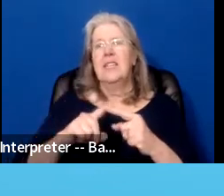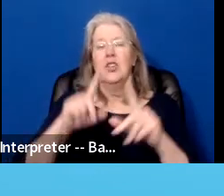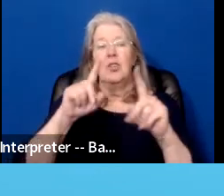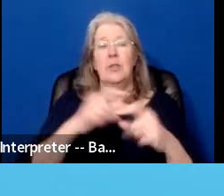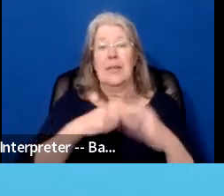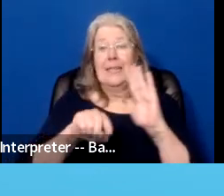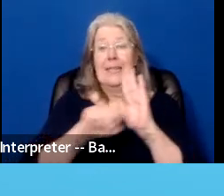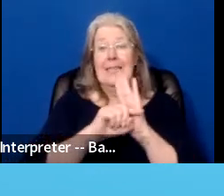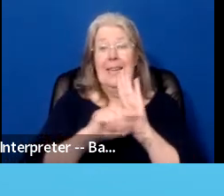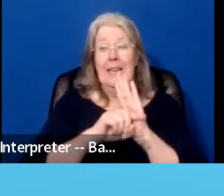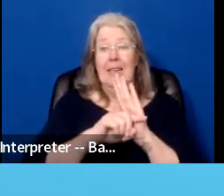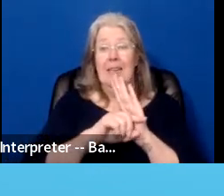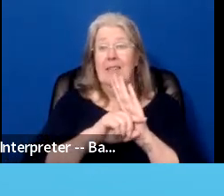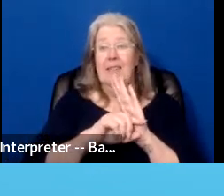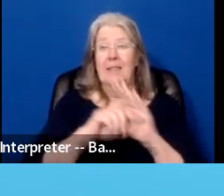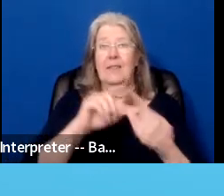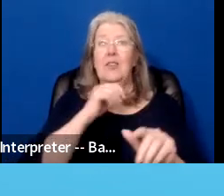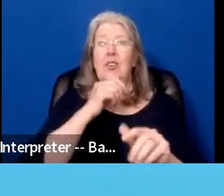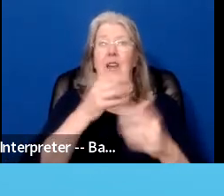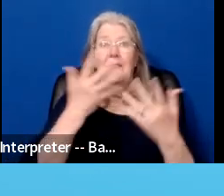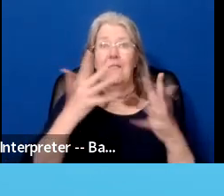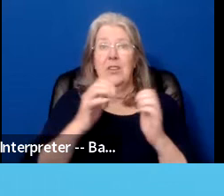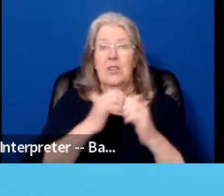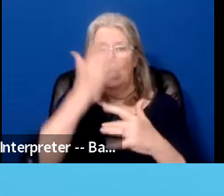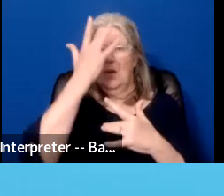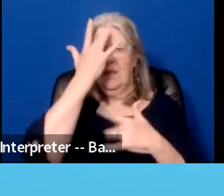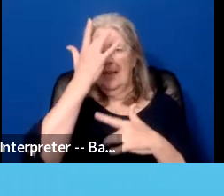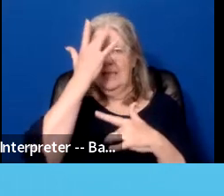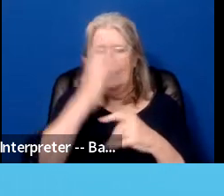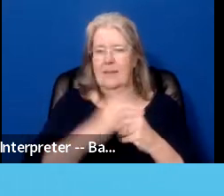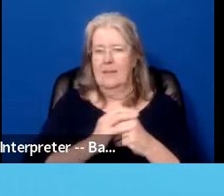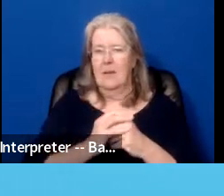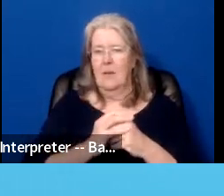to test positive within one week that's still just your primary infection with COVID.